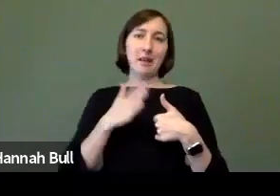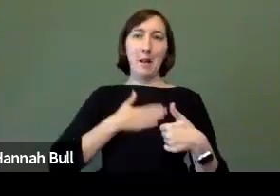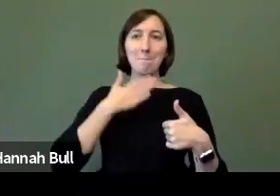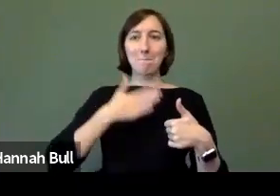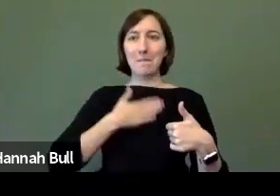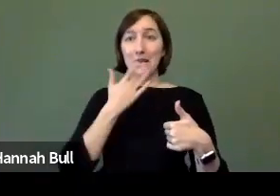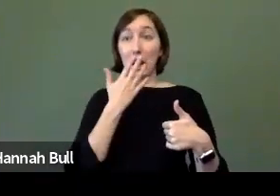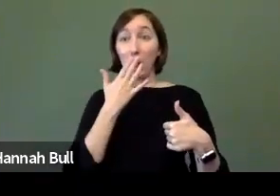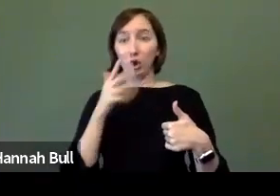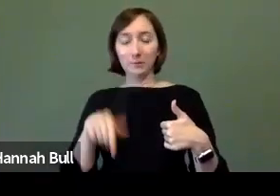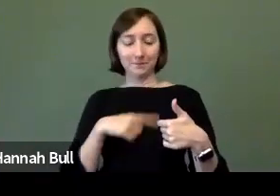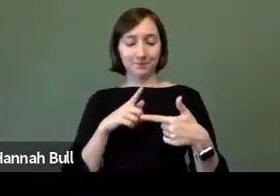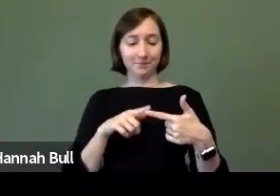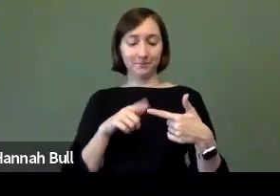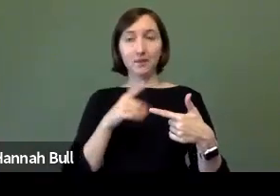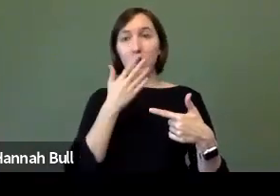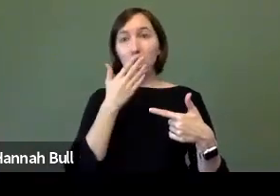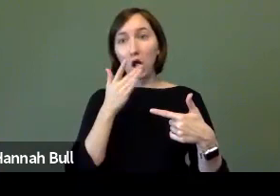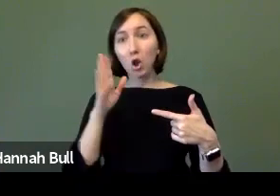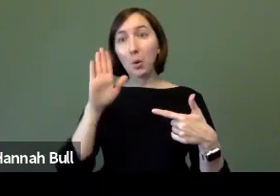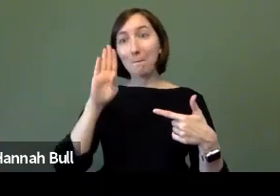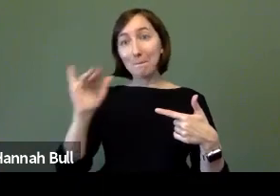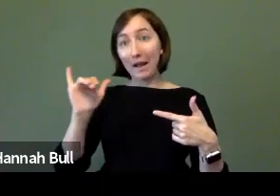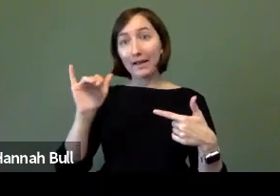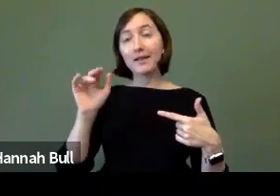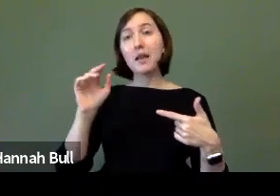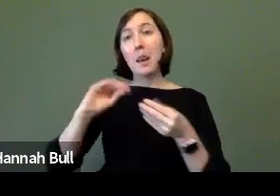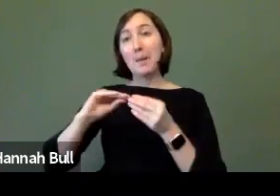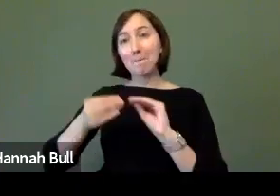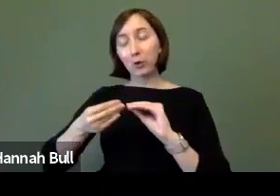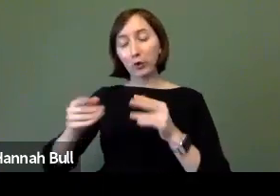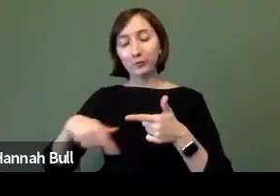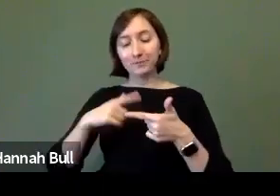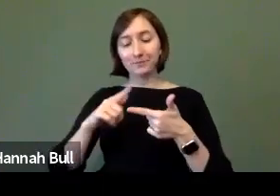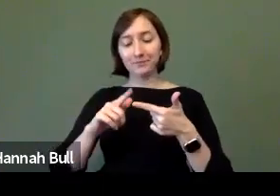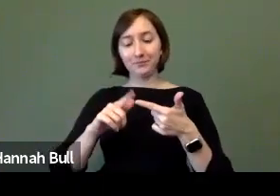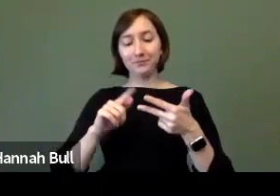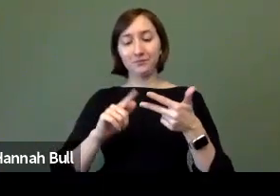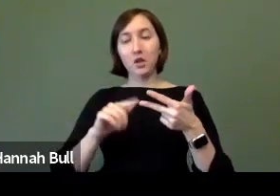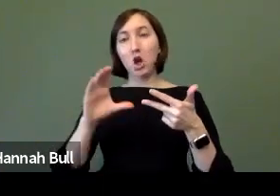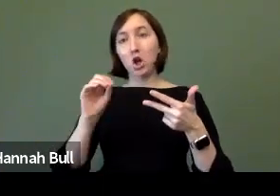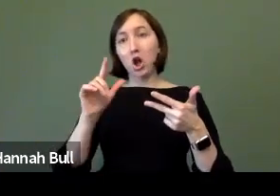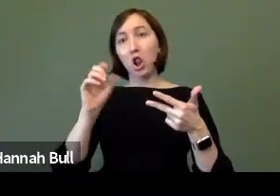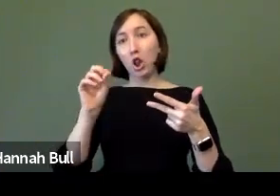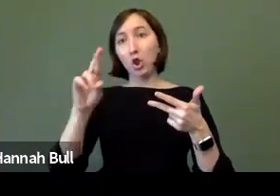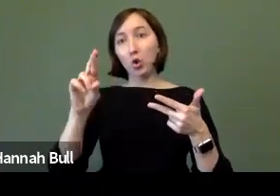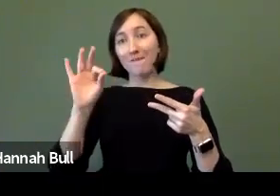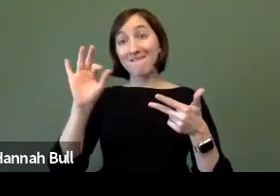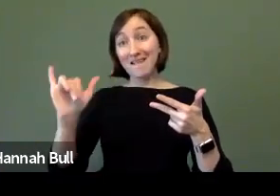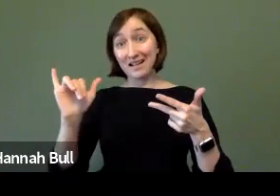Color by Number. Colorfy and the Mandala Coloring Pages.